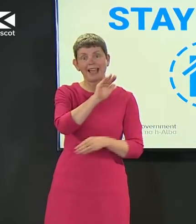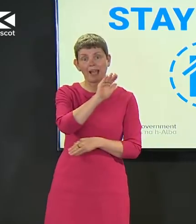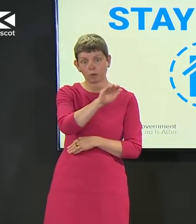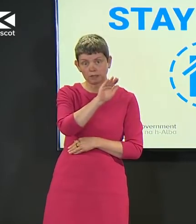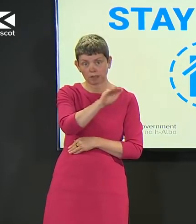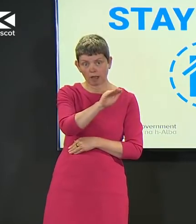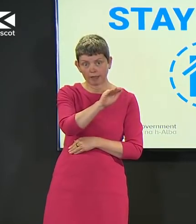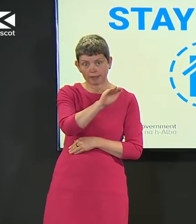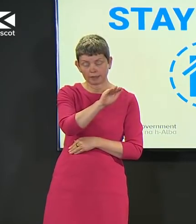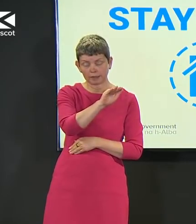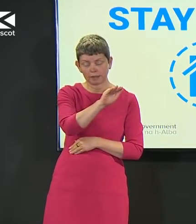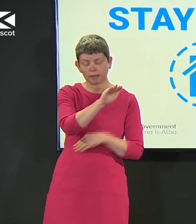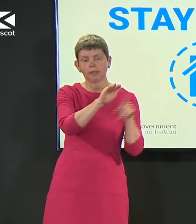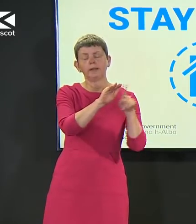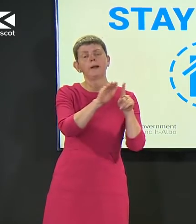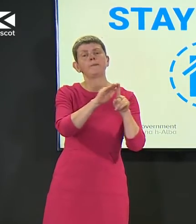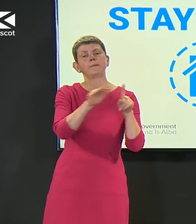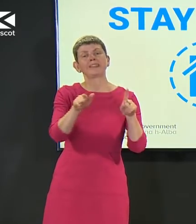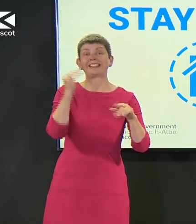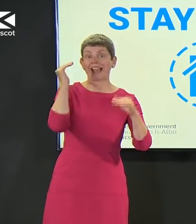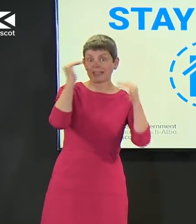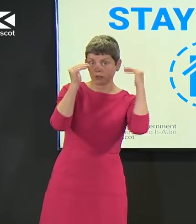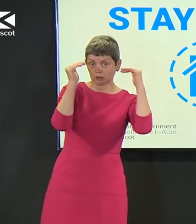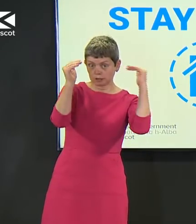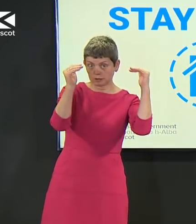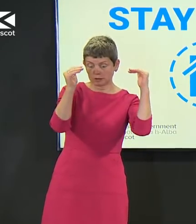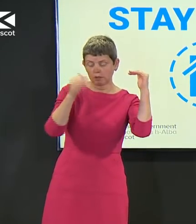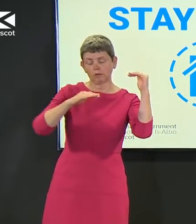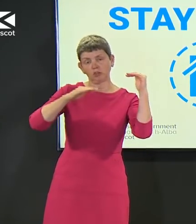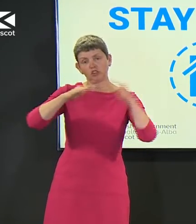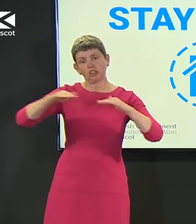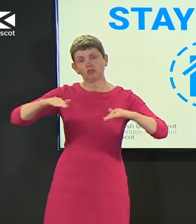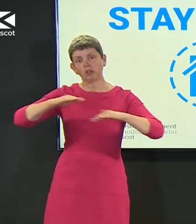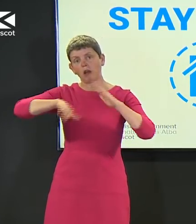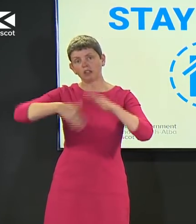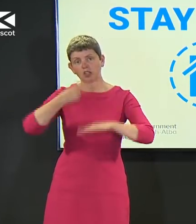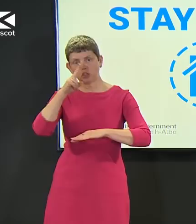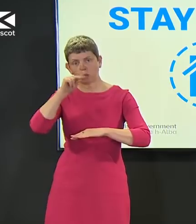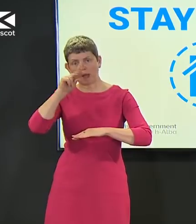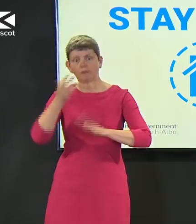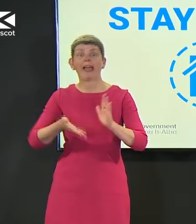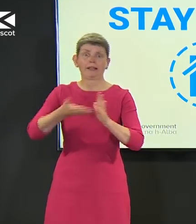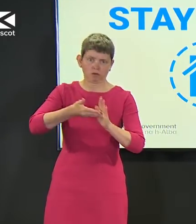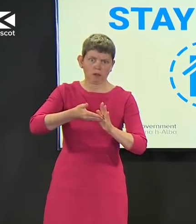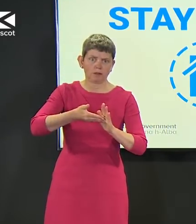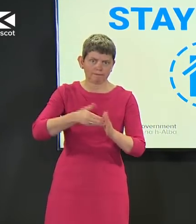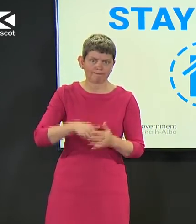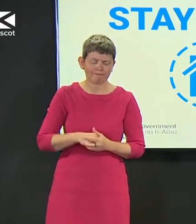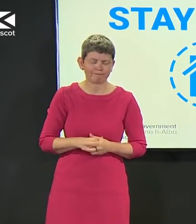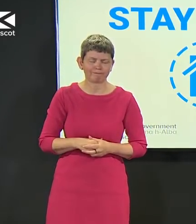children under 12 they don't count to that limit if we all continue to do the right things do the